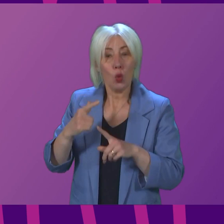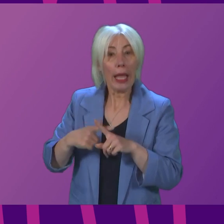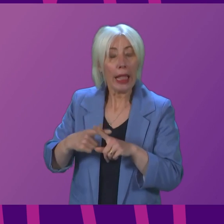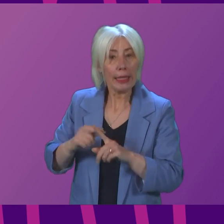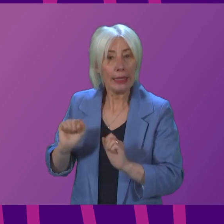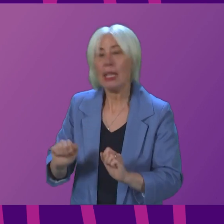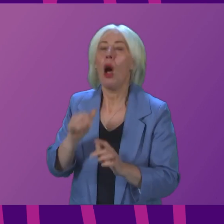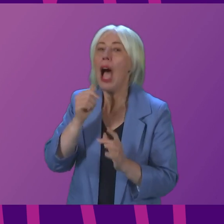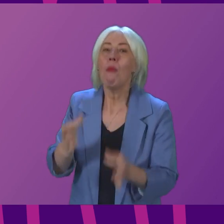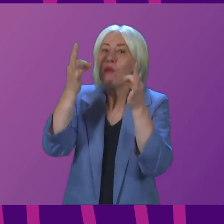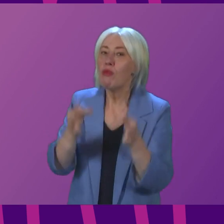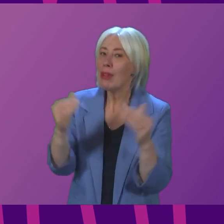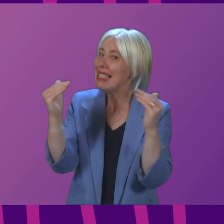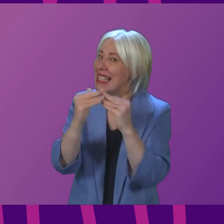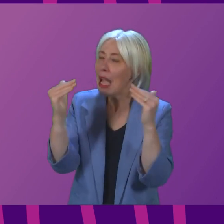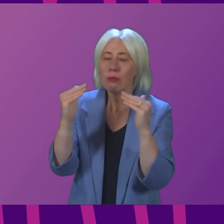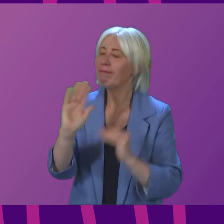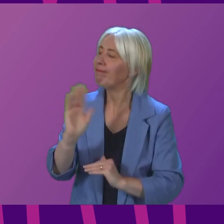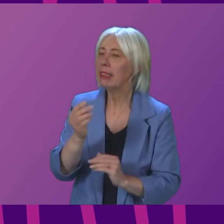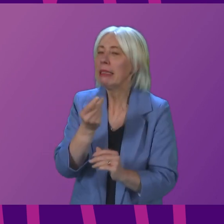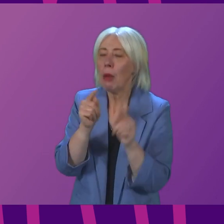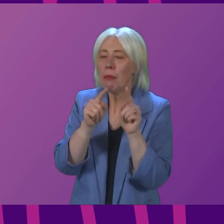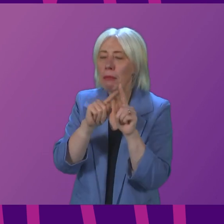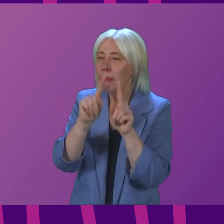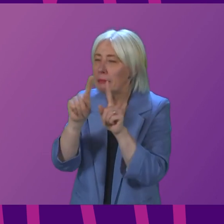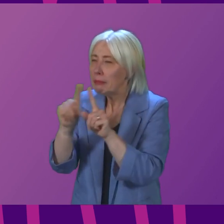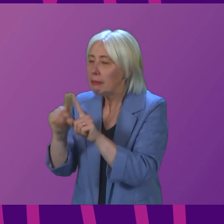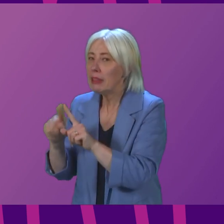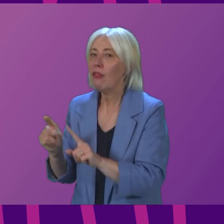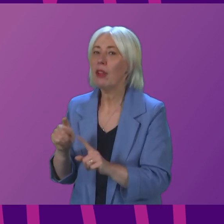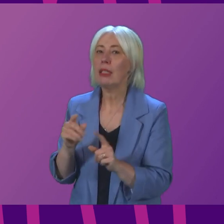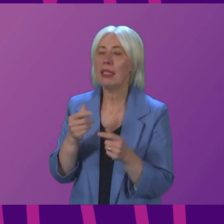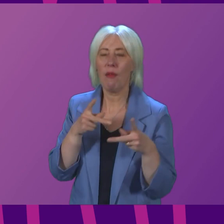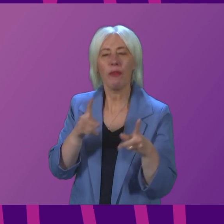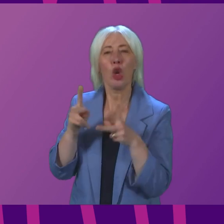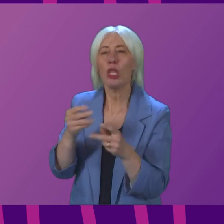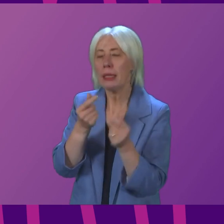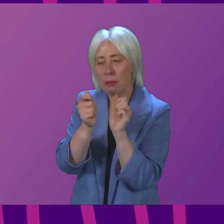but it was not identical; there were some differences in versions of the guidance.